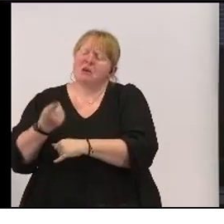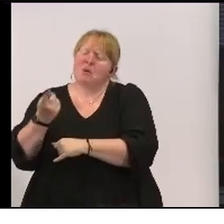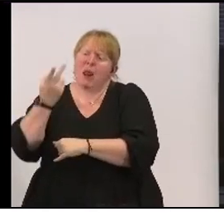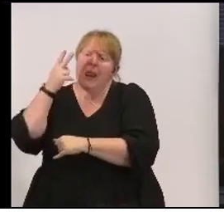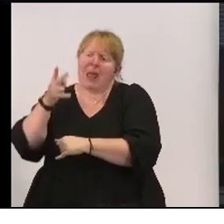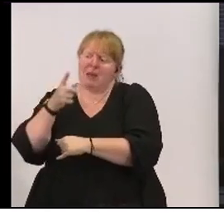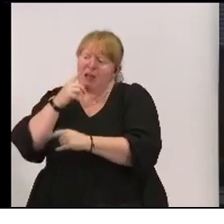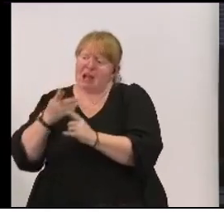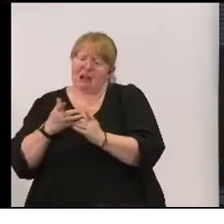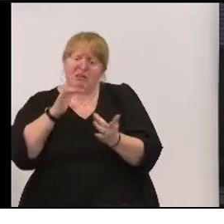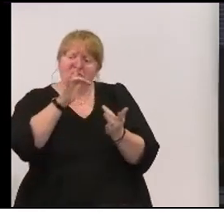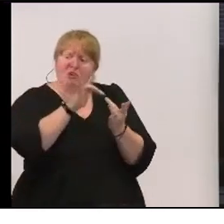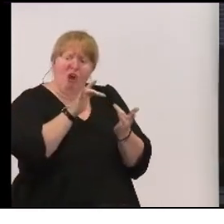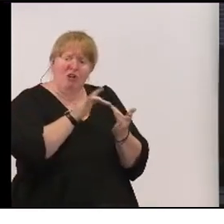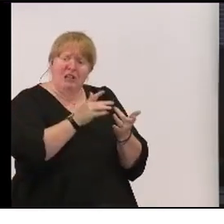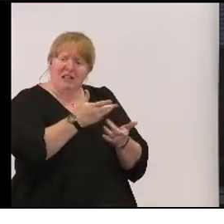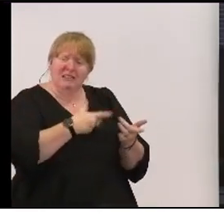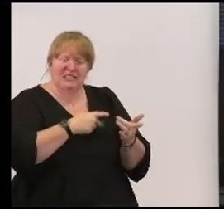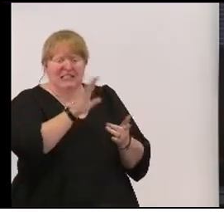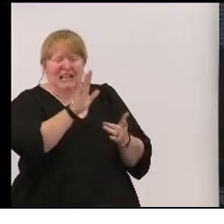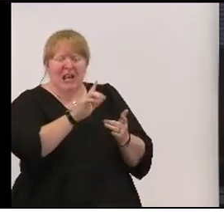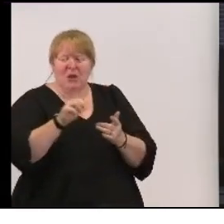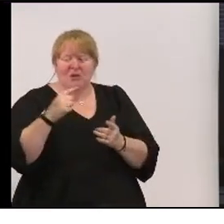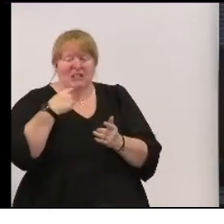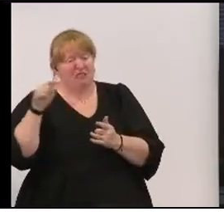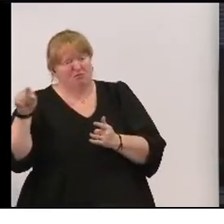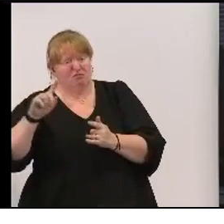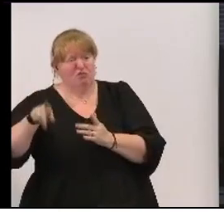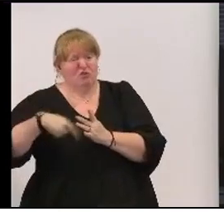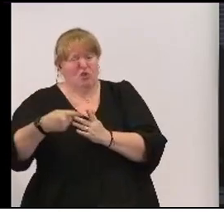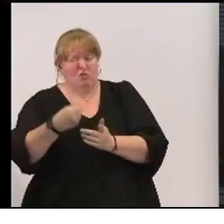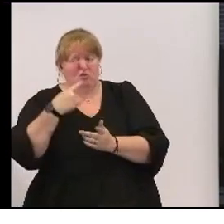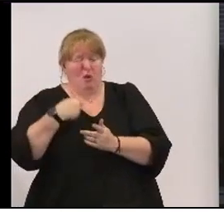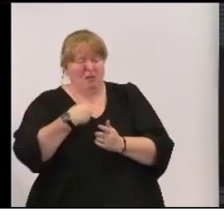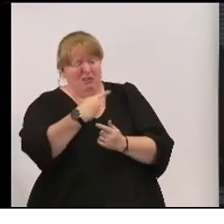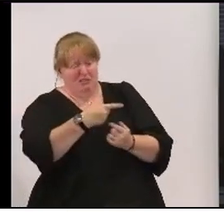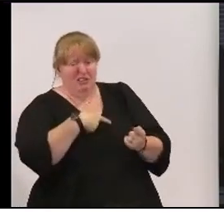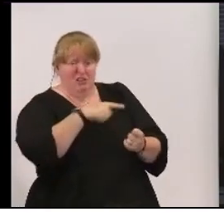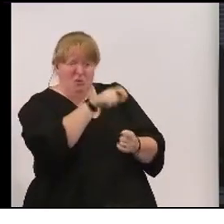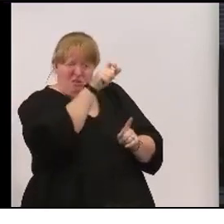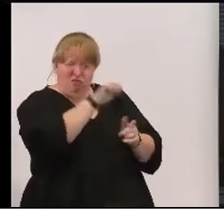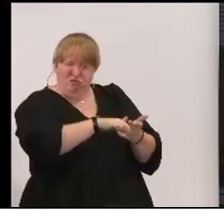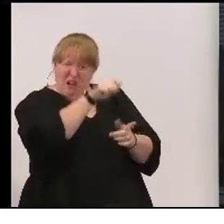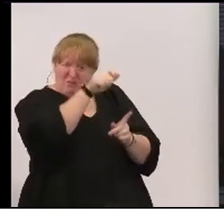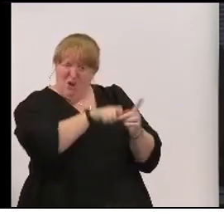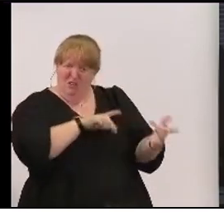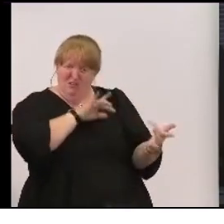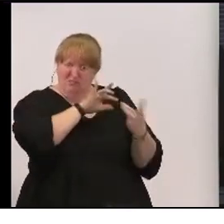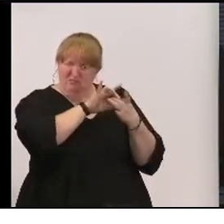And so when I contact that person, I'm like, hey, John told me to call you because you're the person to speak to. And that really helps, right?